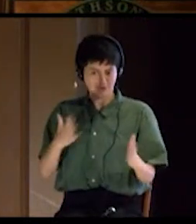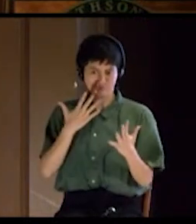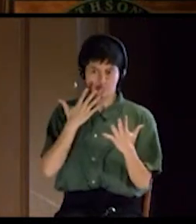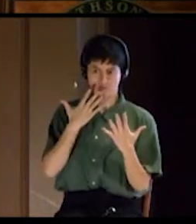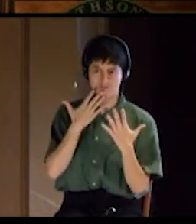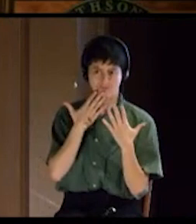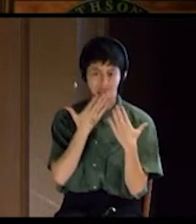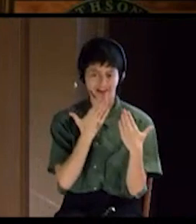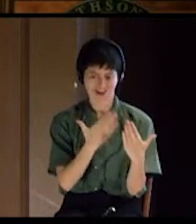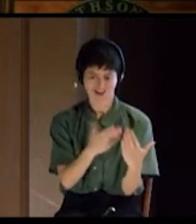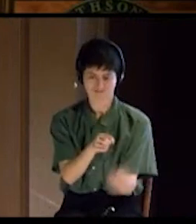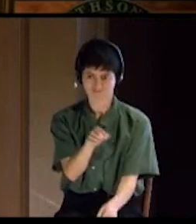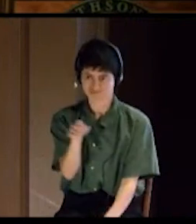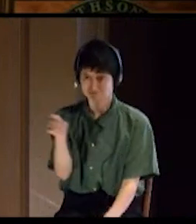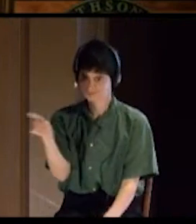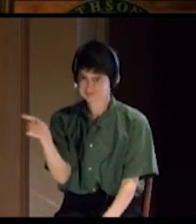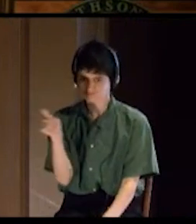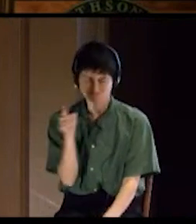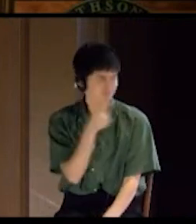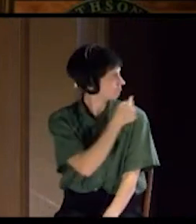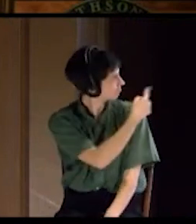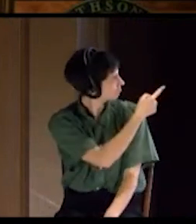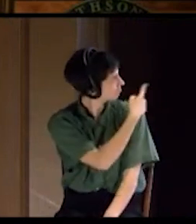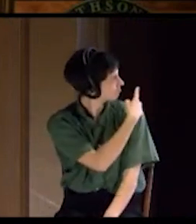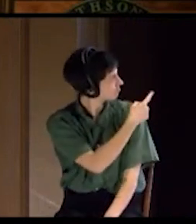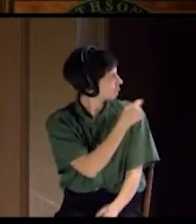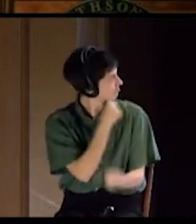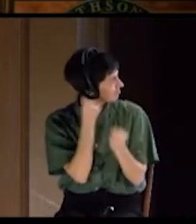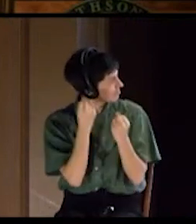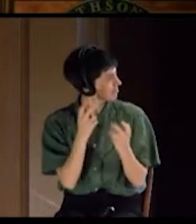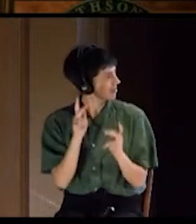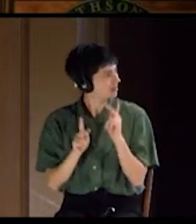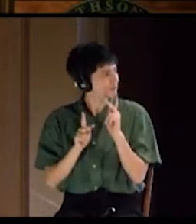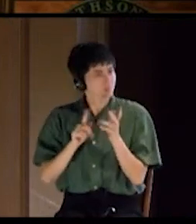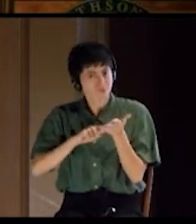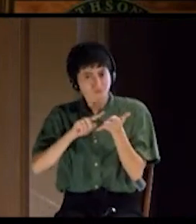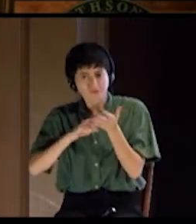including the shark research that I did here at the Smithsonian.